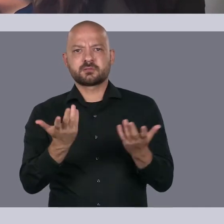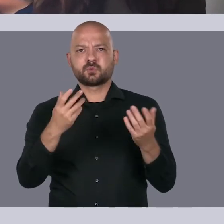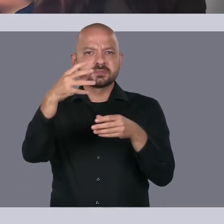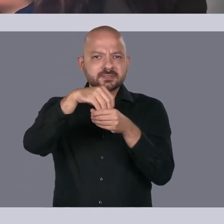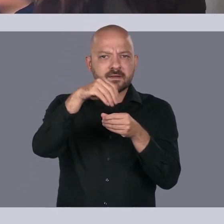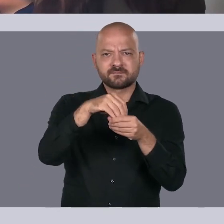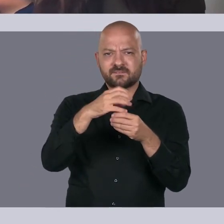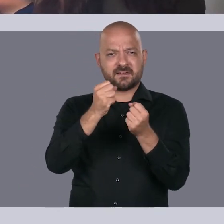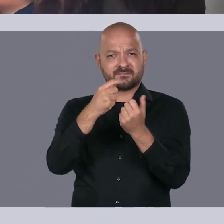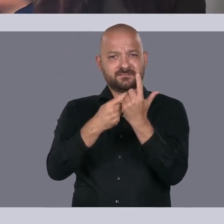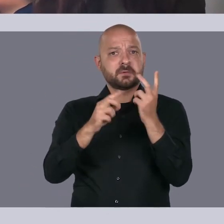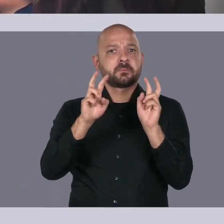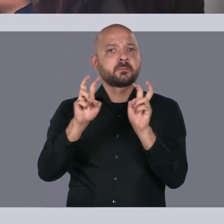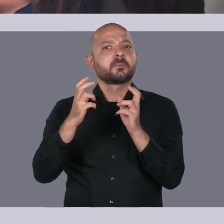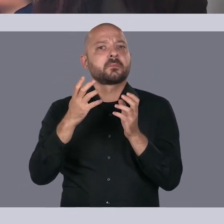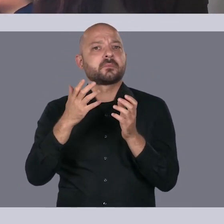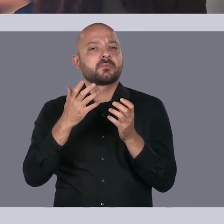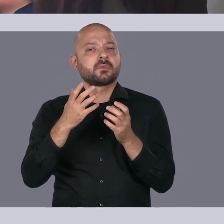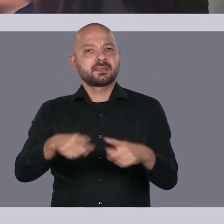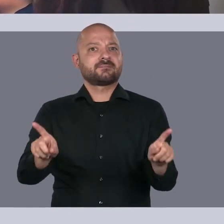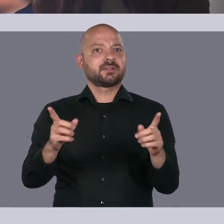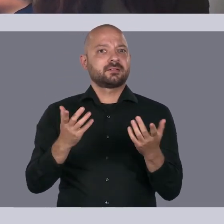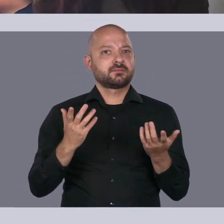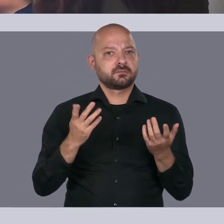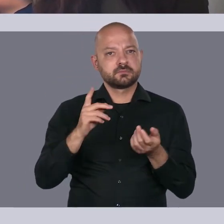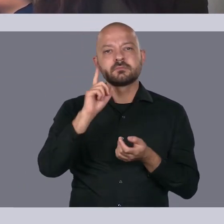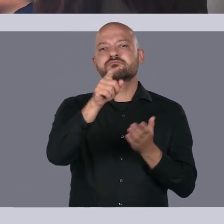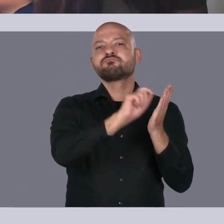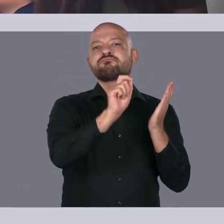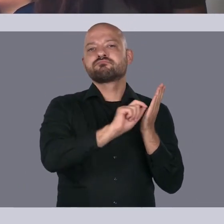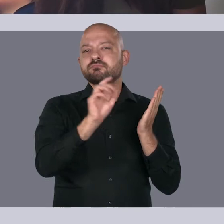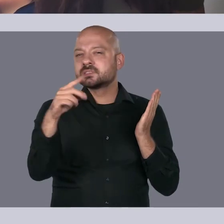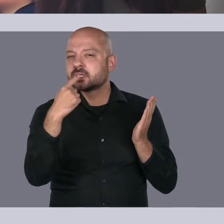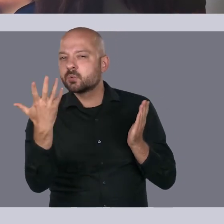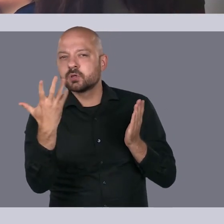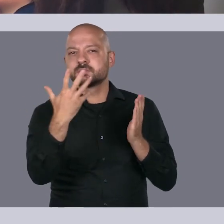is just as problematic because transcribing statements and discussions in a written form usually works well